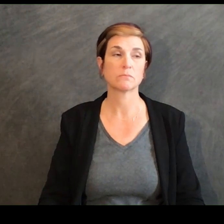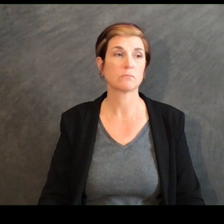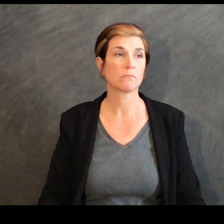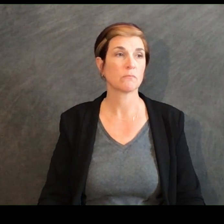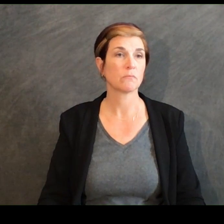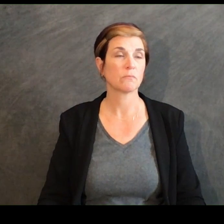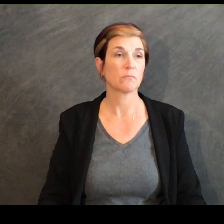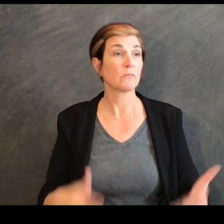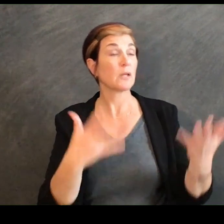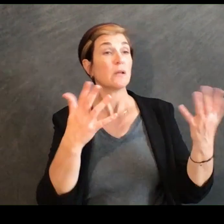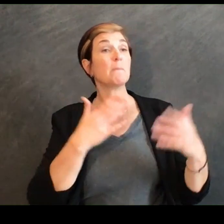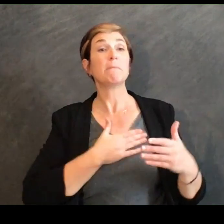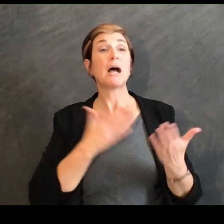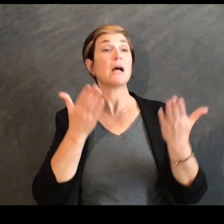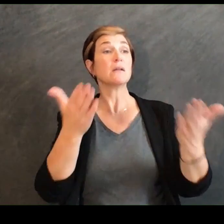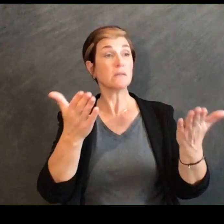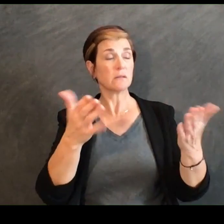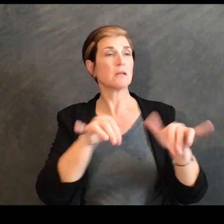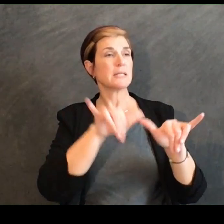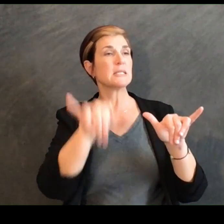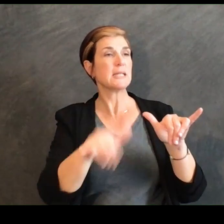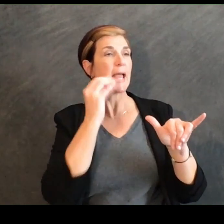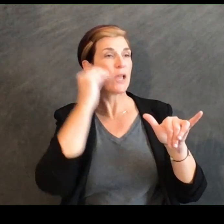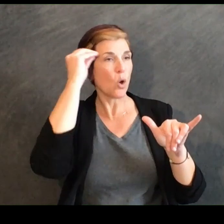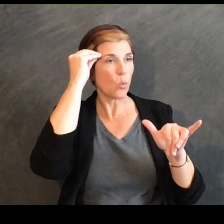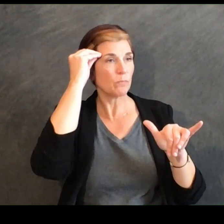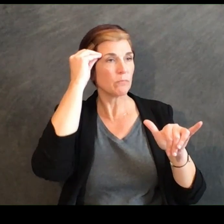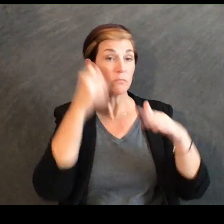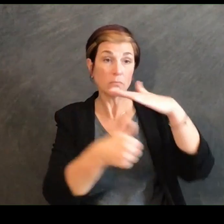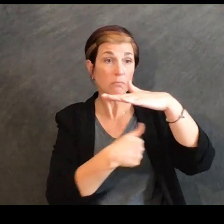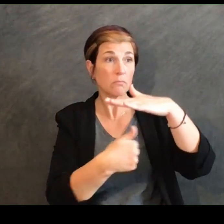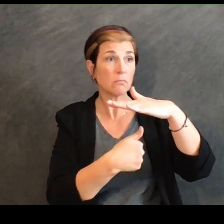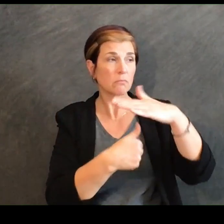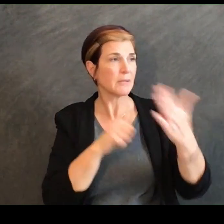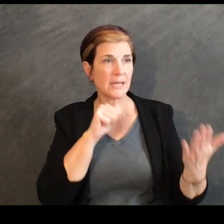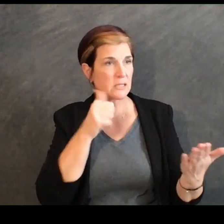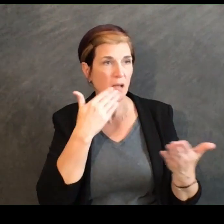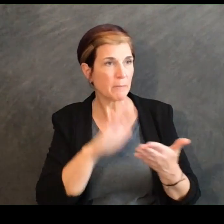home it's not bad it's not bad now there are certain parts of the country that